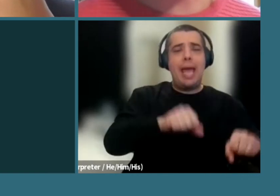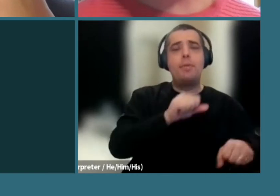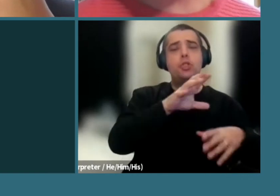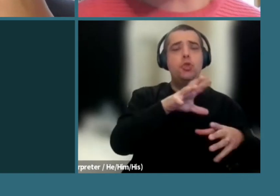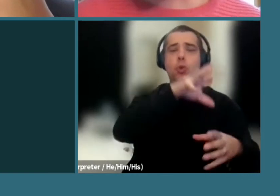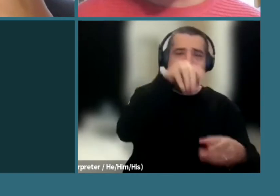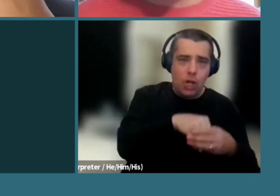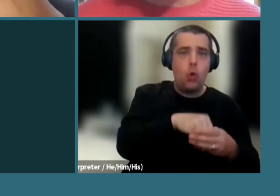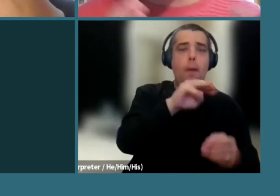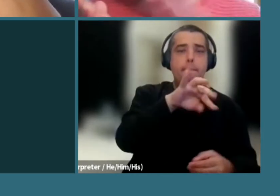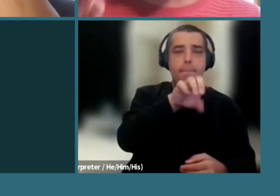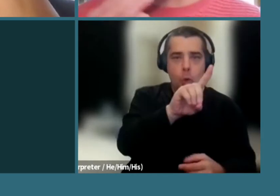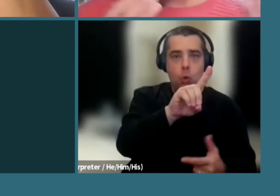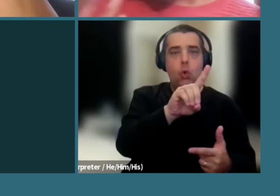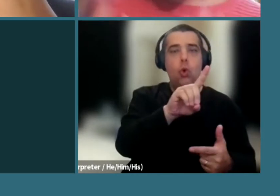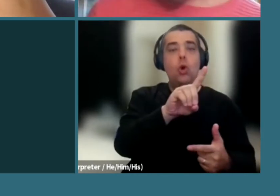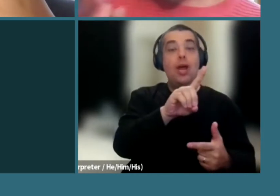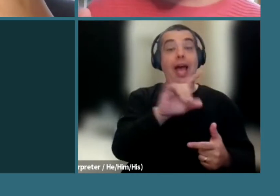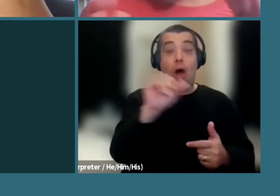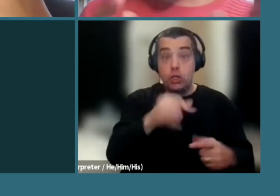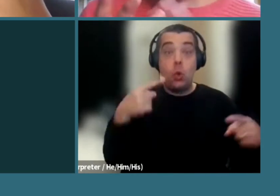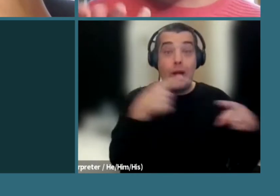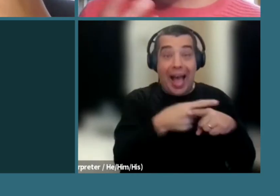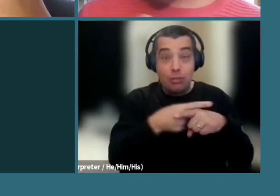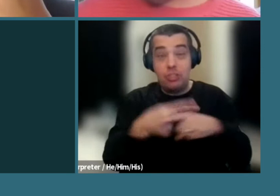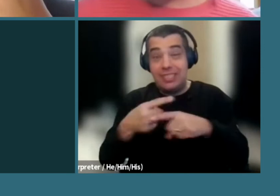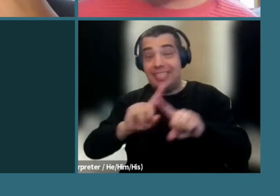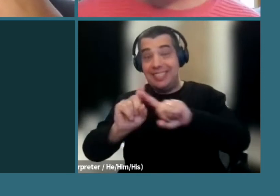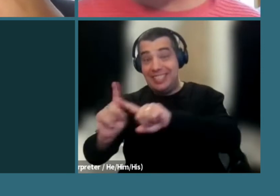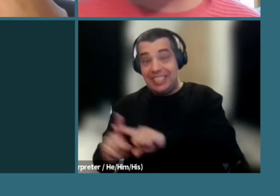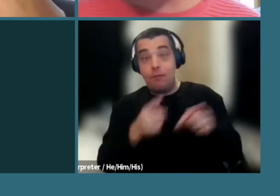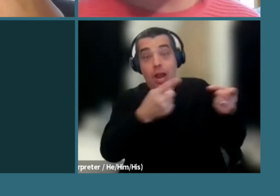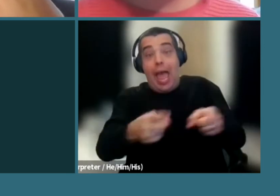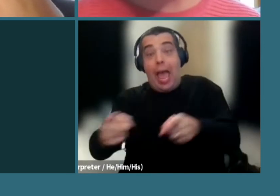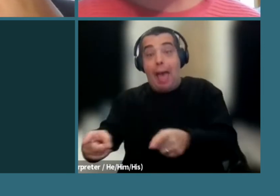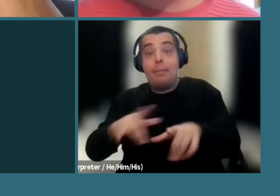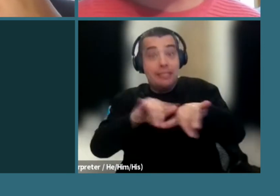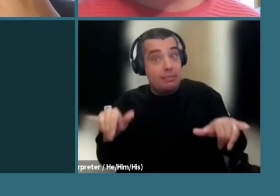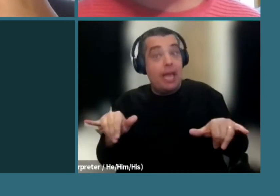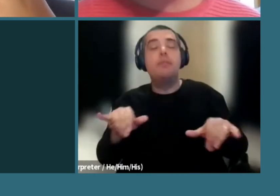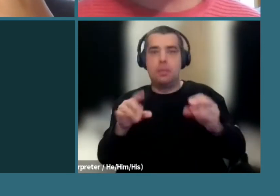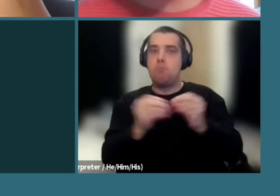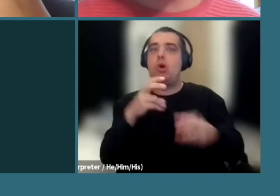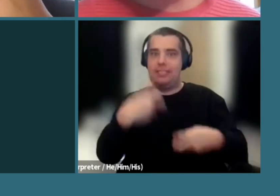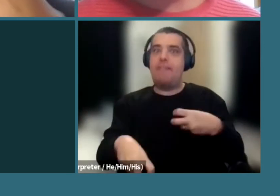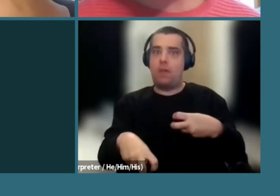and in these contradicting, different things that are happening in an image can be one of the more difficult things to write about.